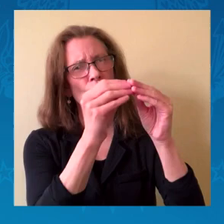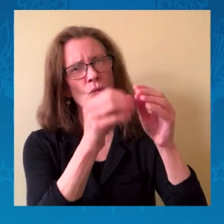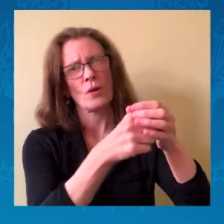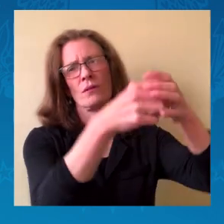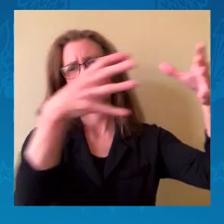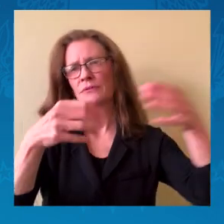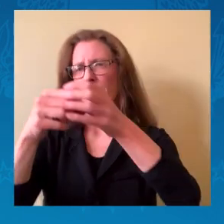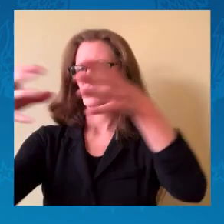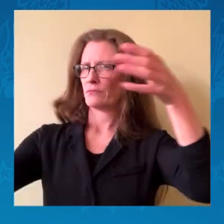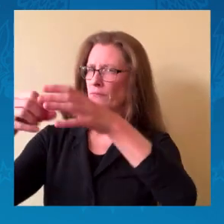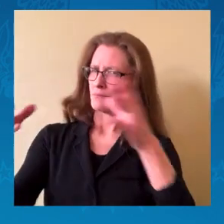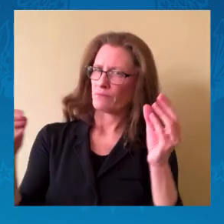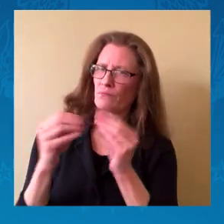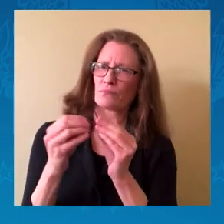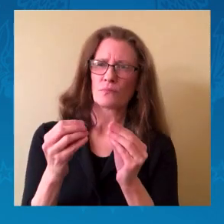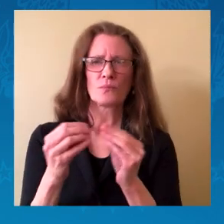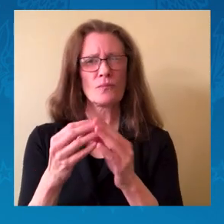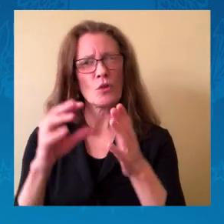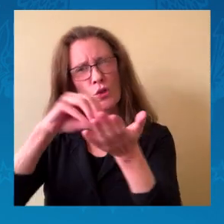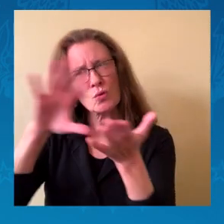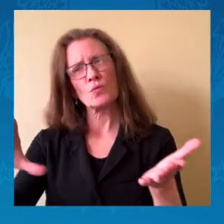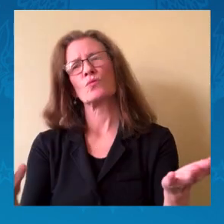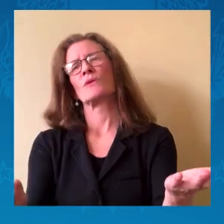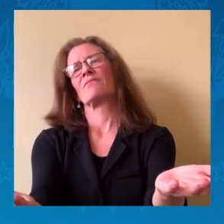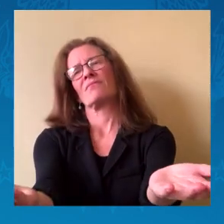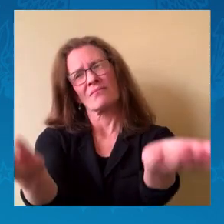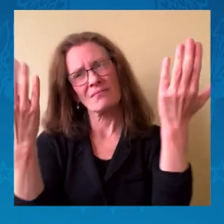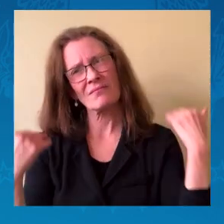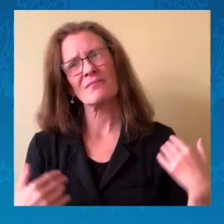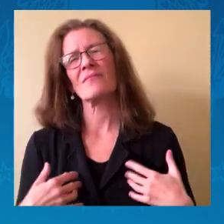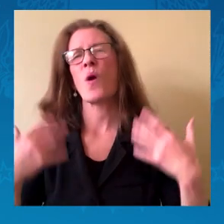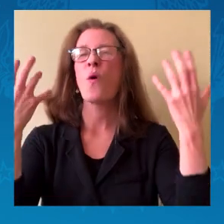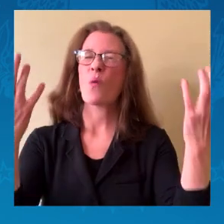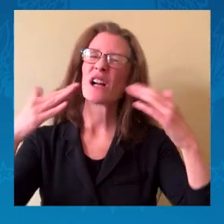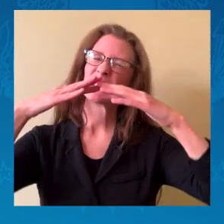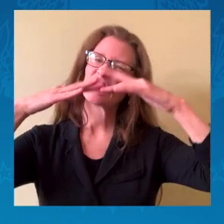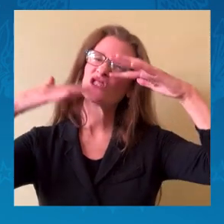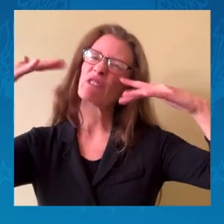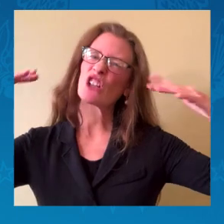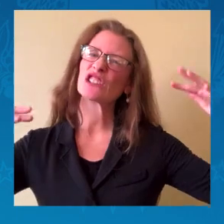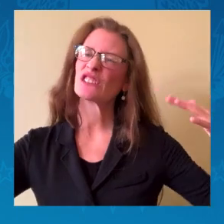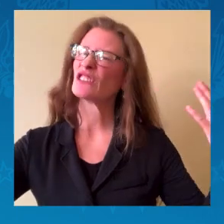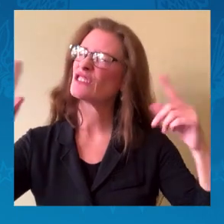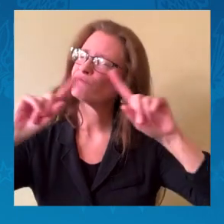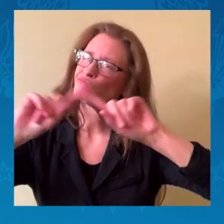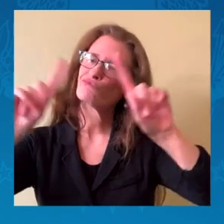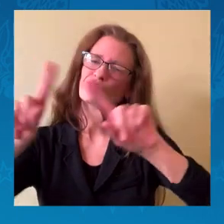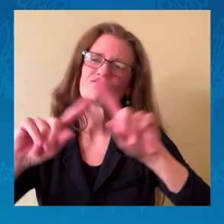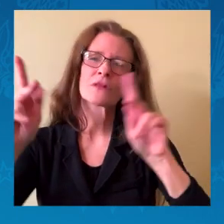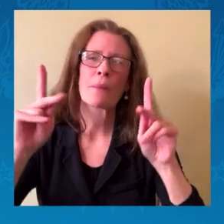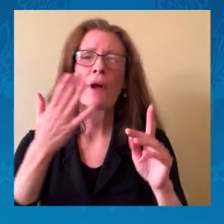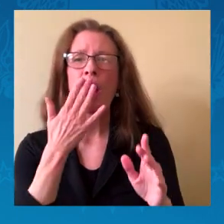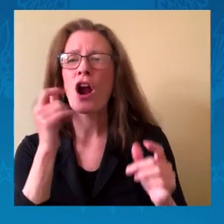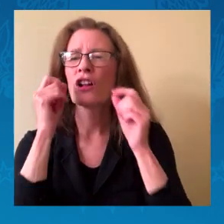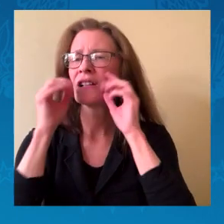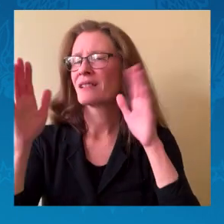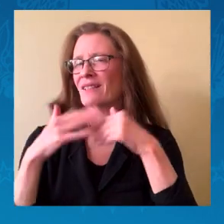We want these qualified, diverse graduates to come work for all my colleagues around the table, so please, when they get out of school, hire them.